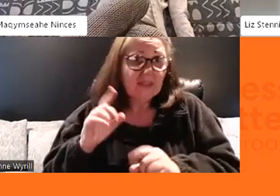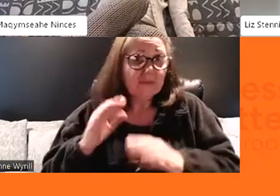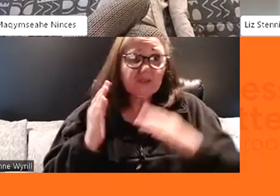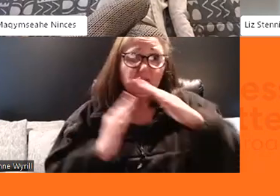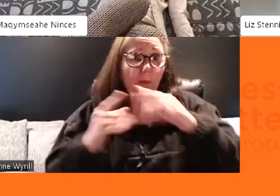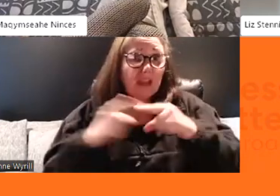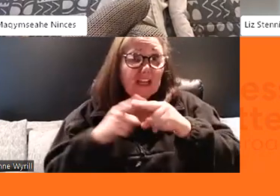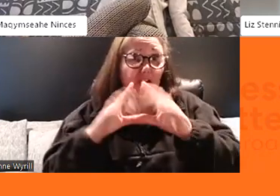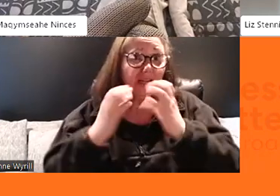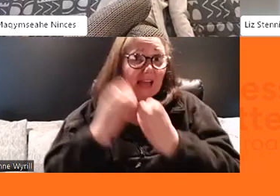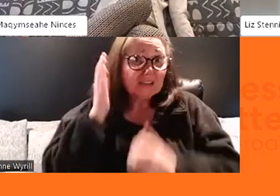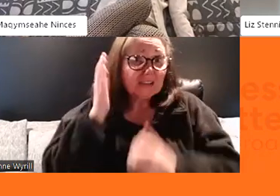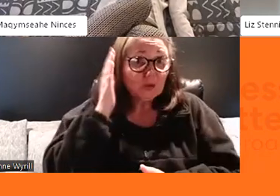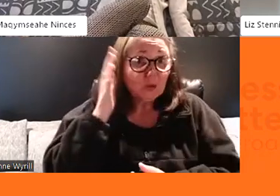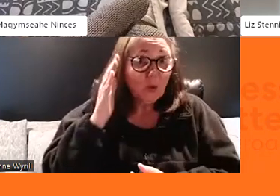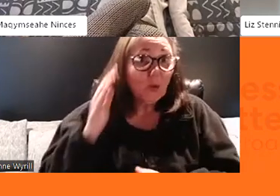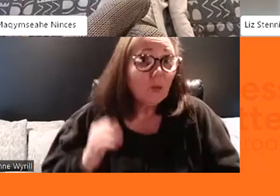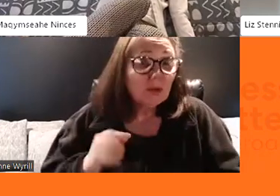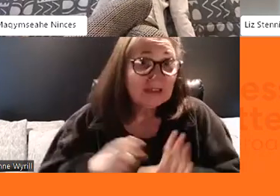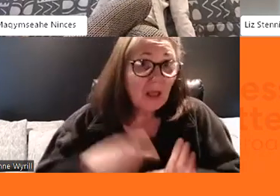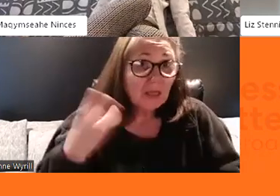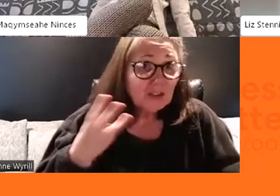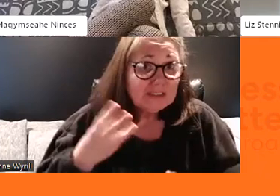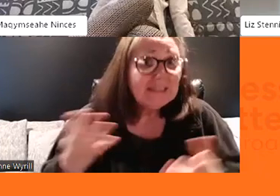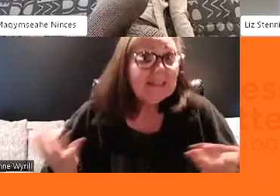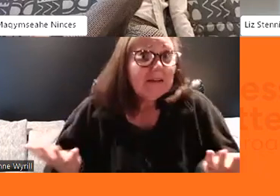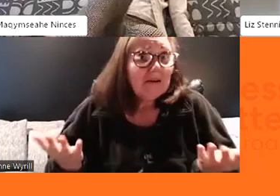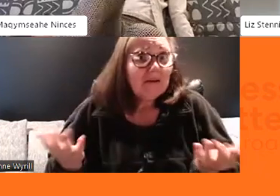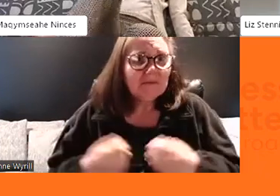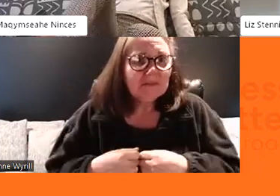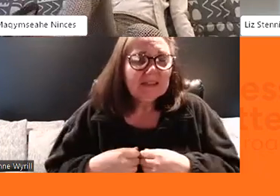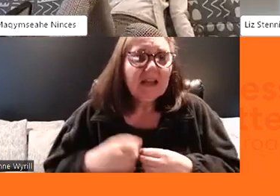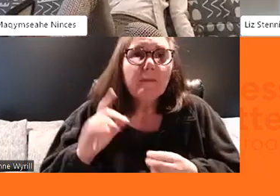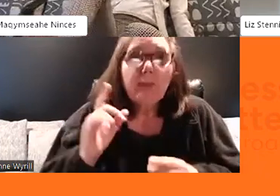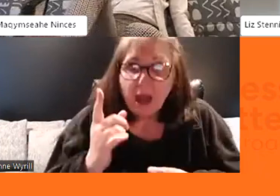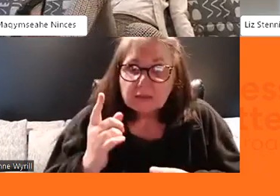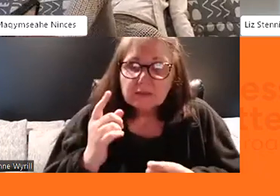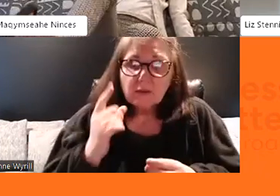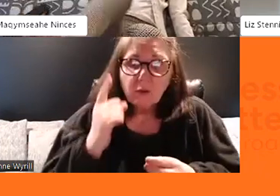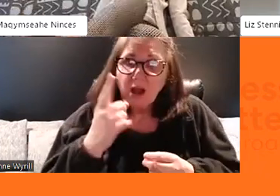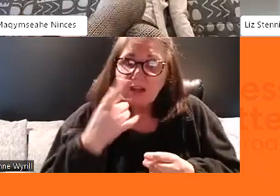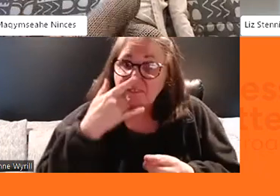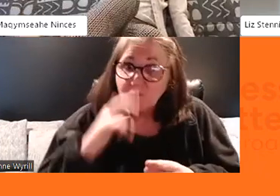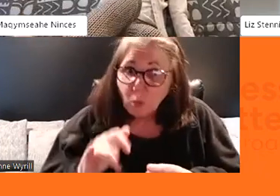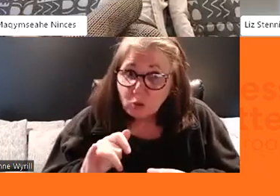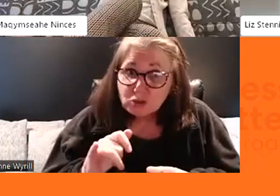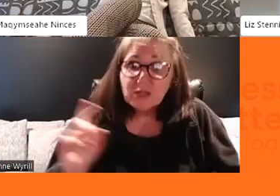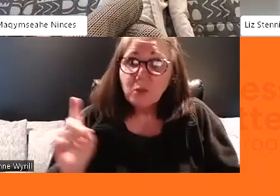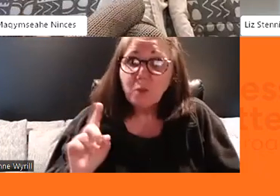using both languages, meaning English and sign language within the classroom.